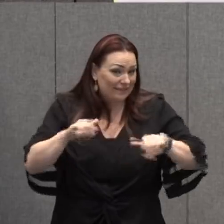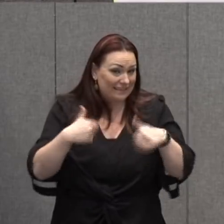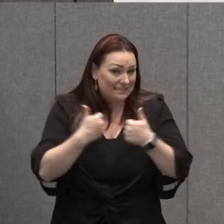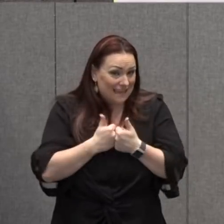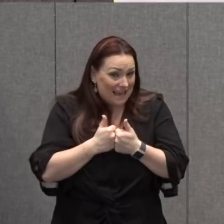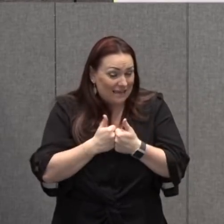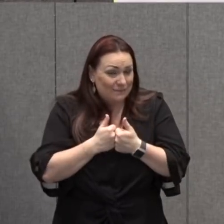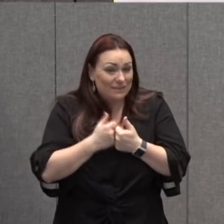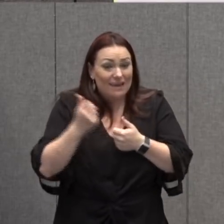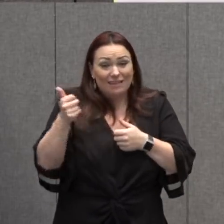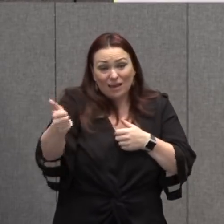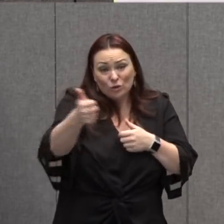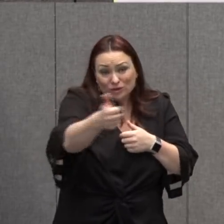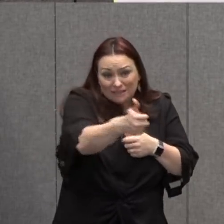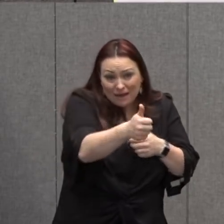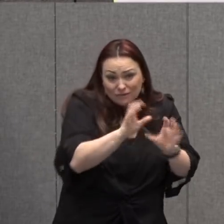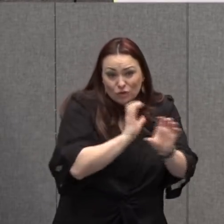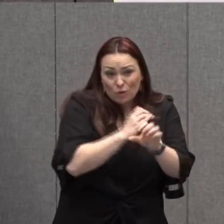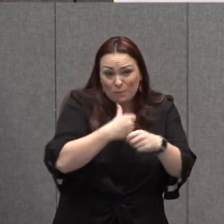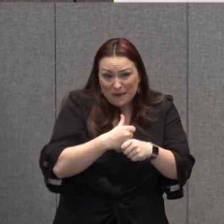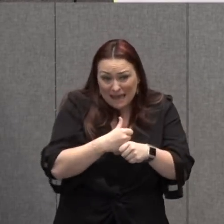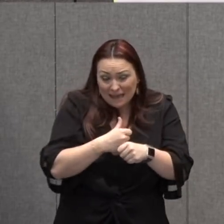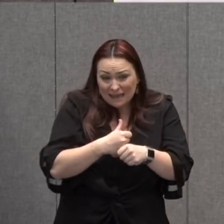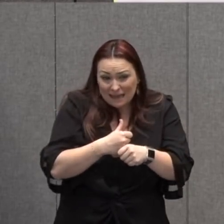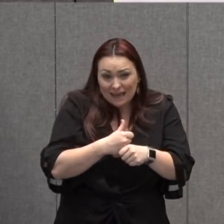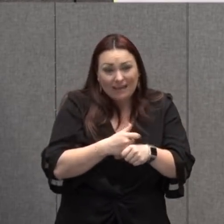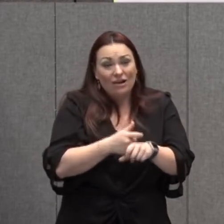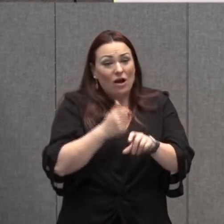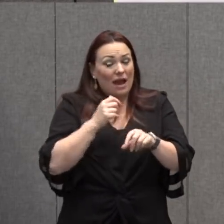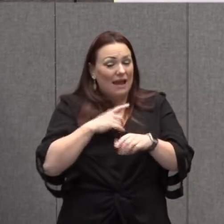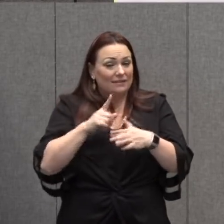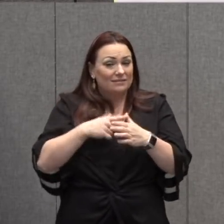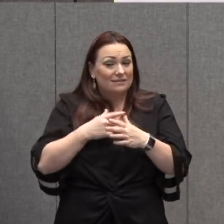and I will see you next week with a new phonics lesson.